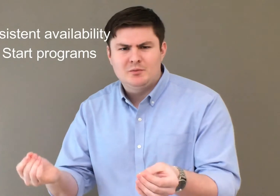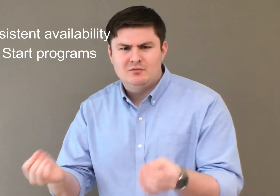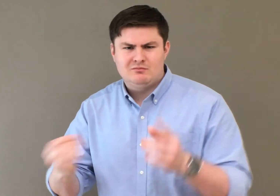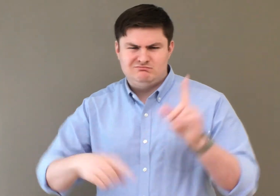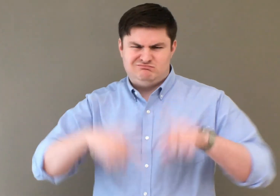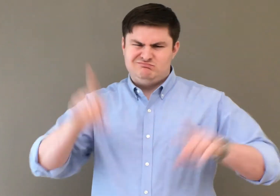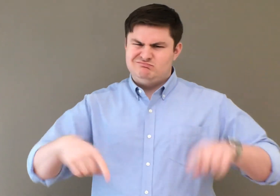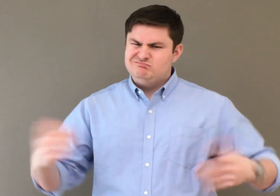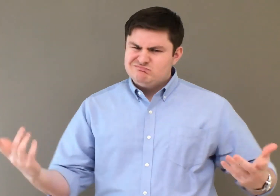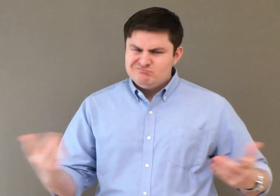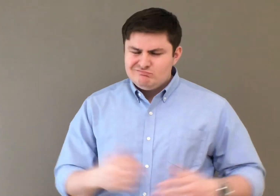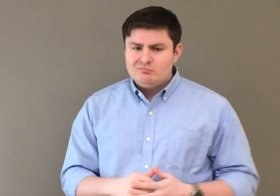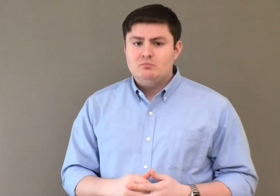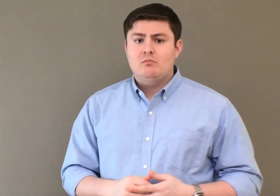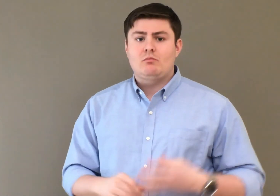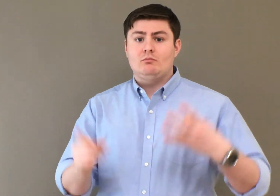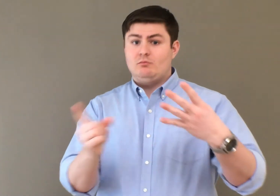vary greatly state to state.